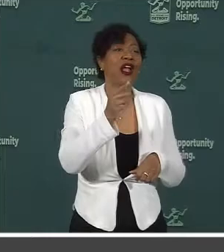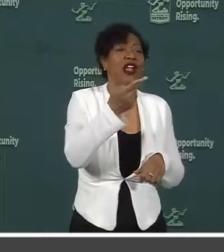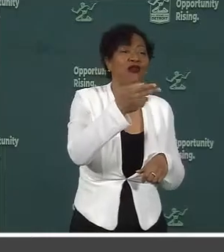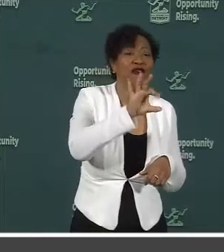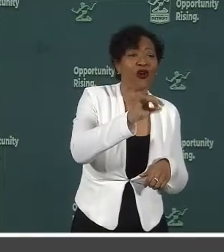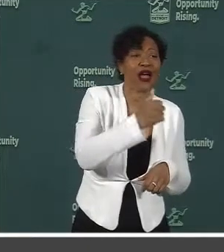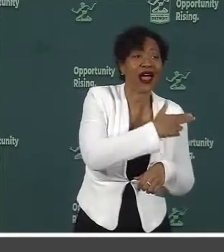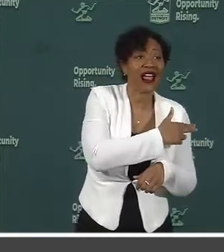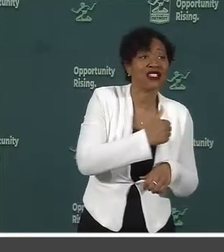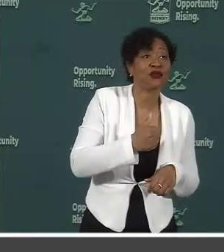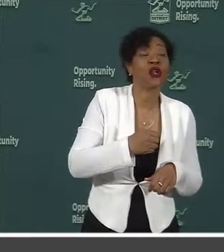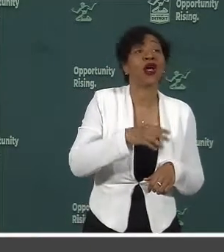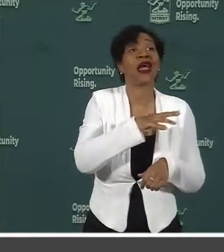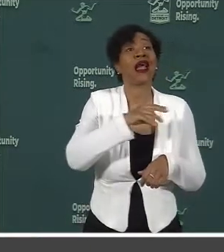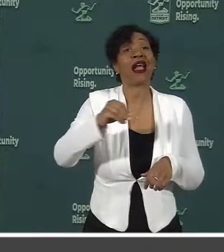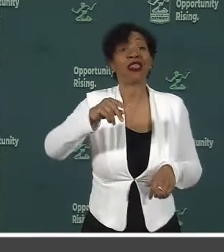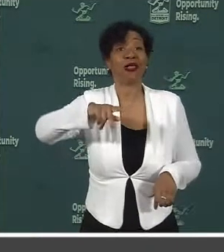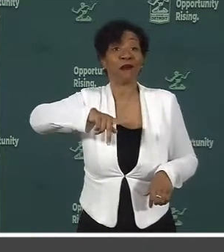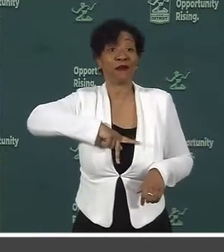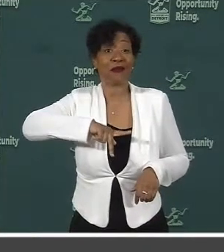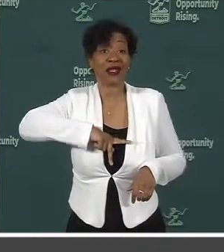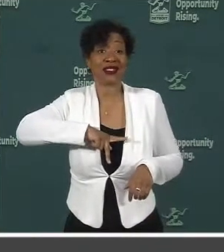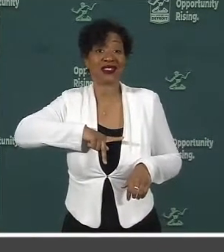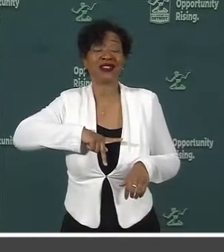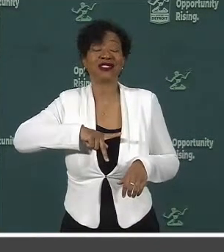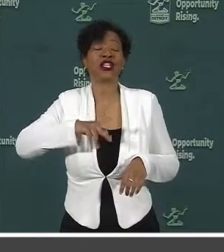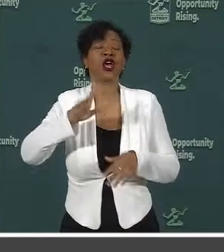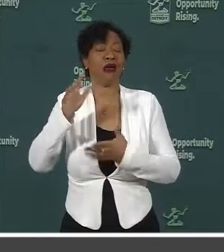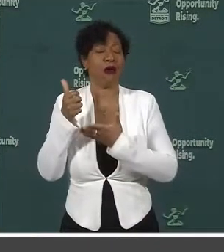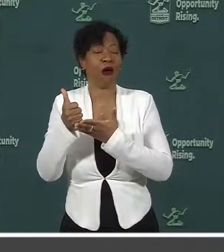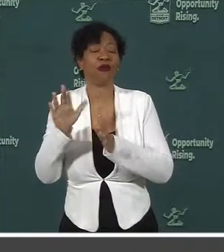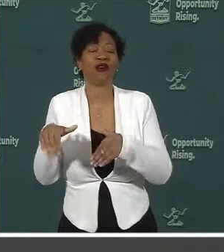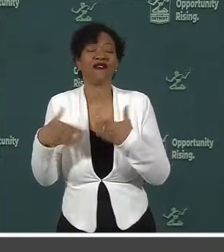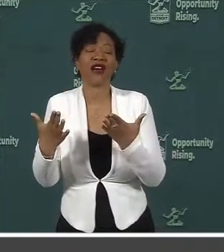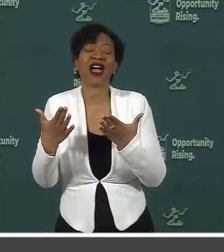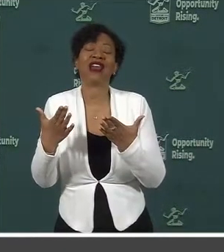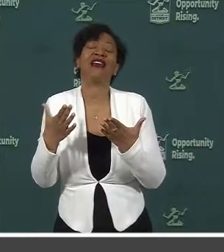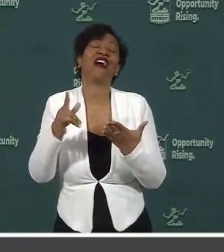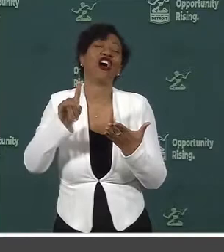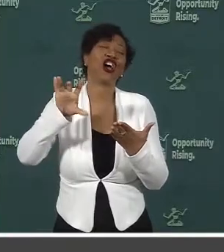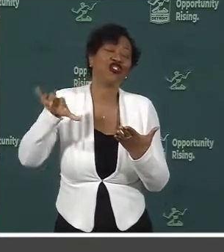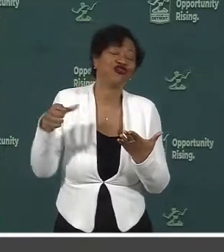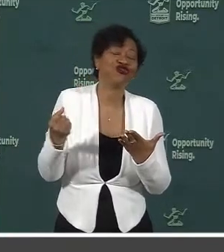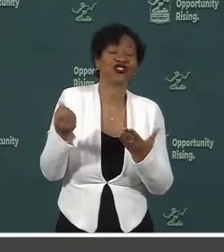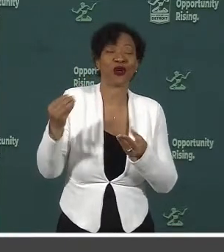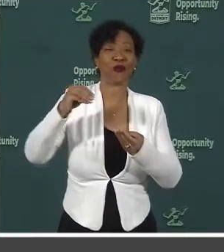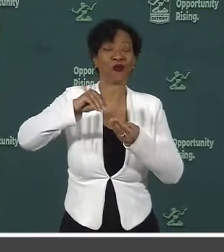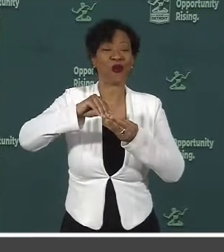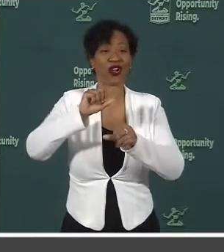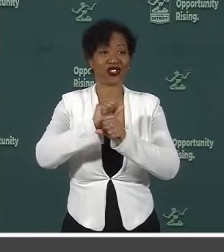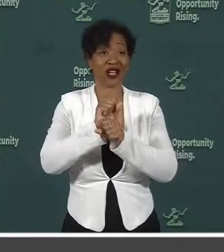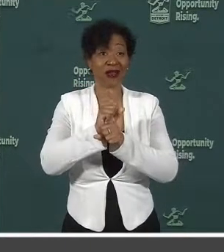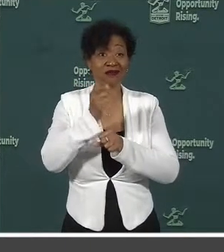PROVIDED HUNDREDS MORE AND HUNDREDS OF CONSTRUCTION JOBS ALL THESE JOBS ARE HERE IN THE